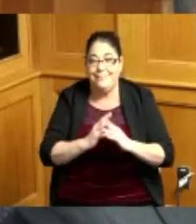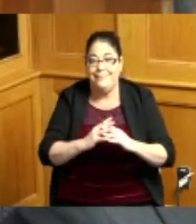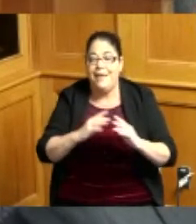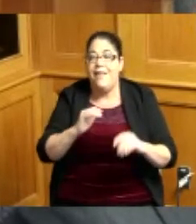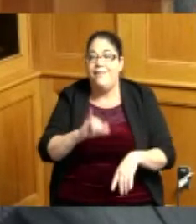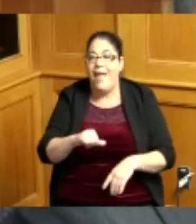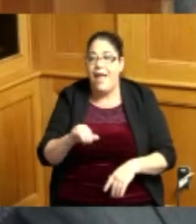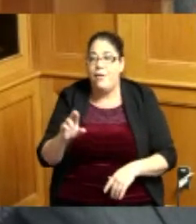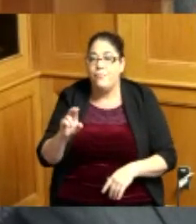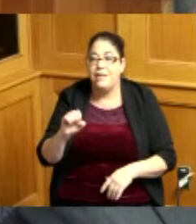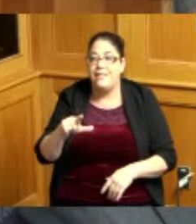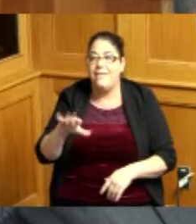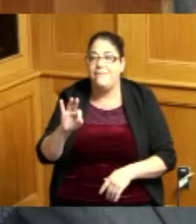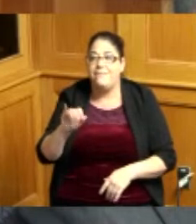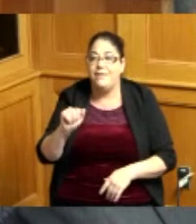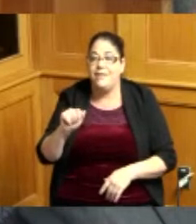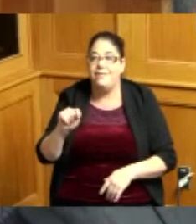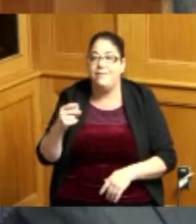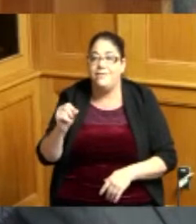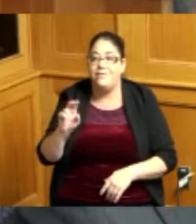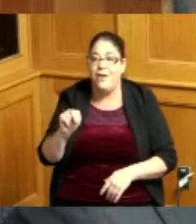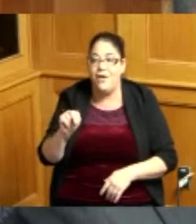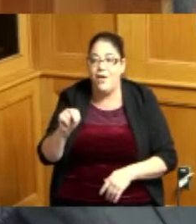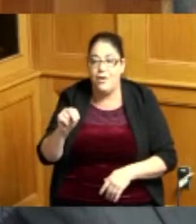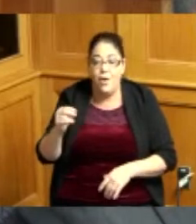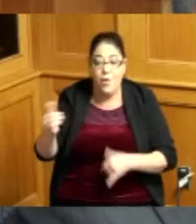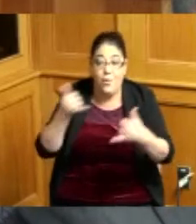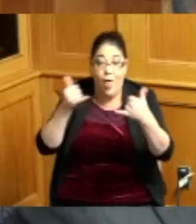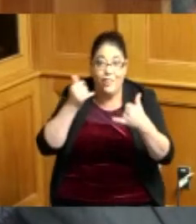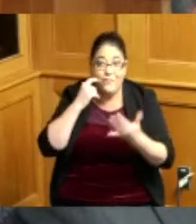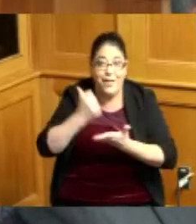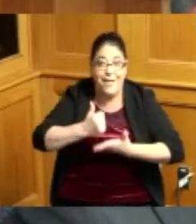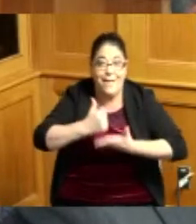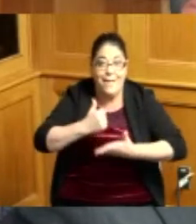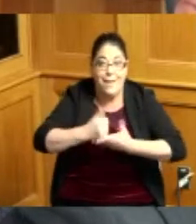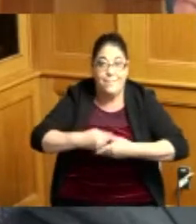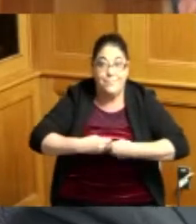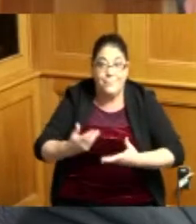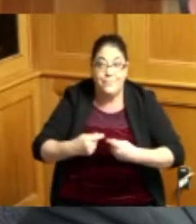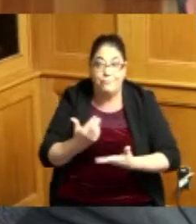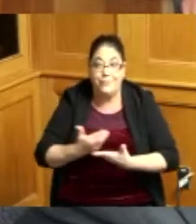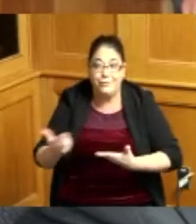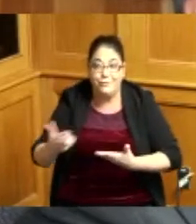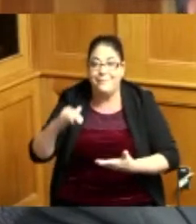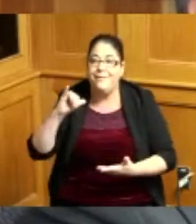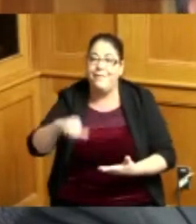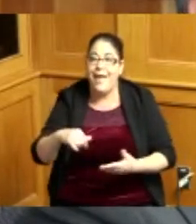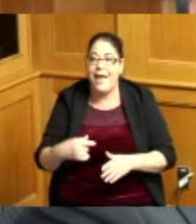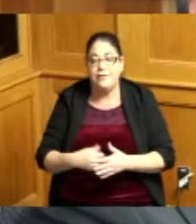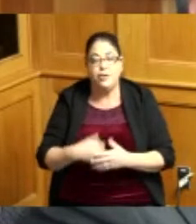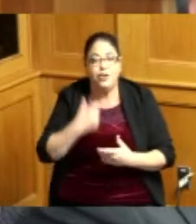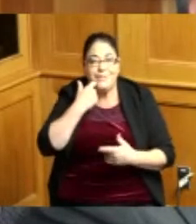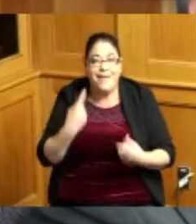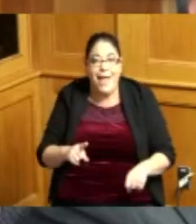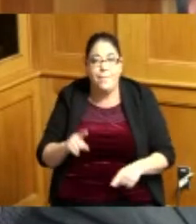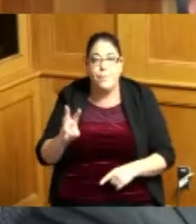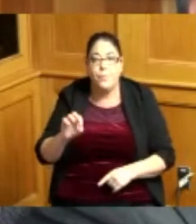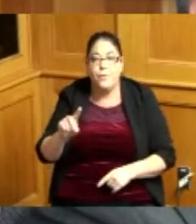I'm just I'm trying to understand if what kind of backlog we have now if we were to go back out